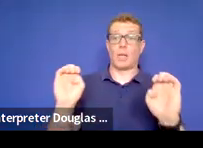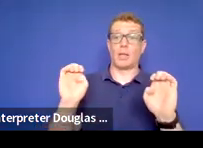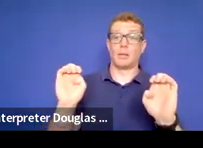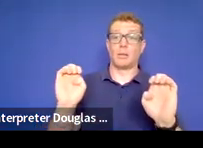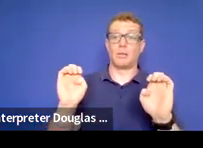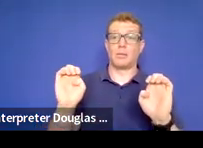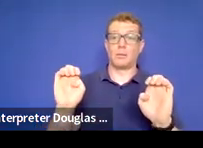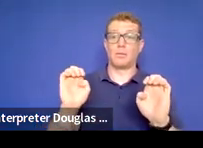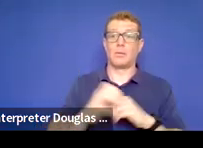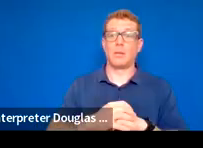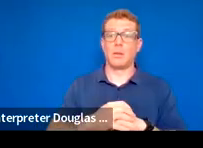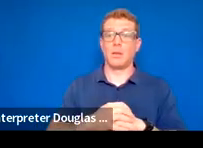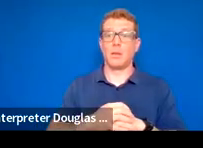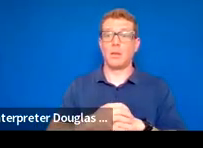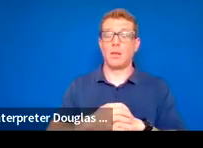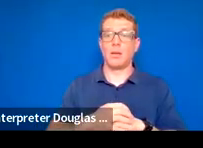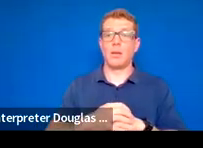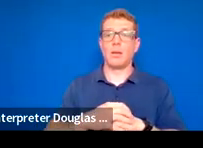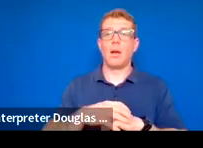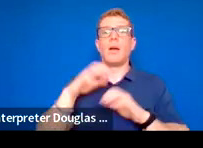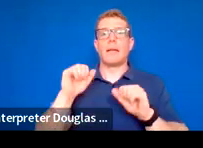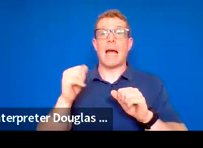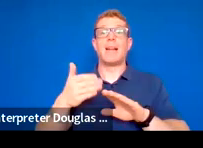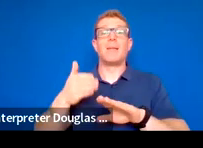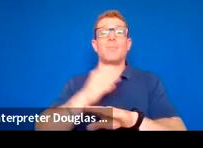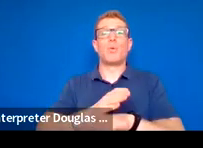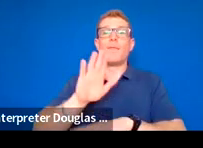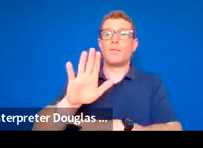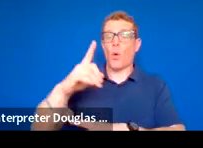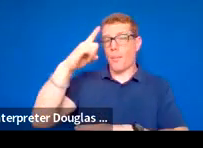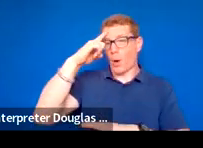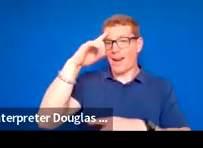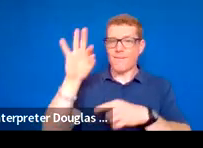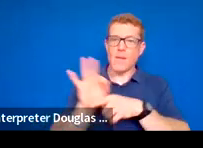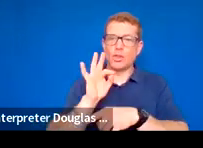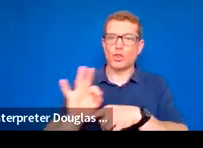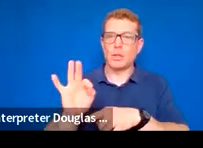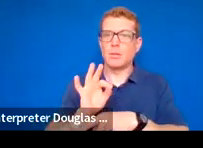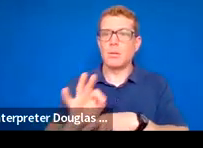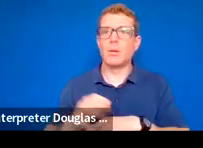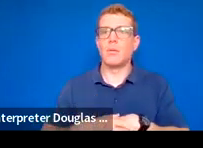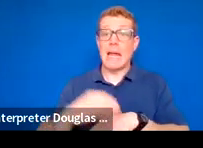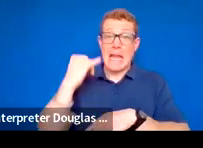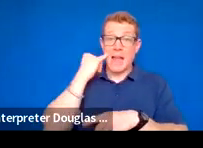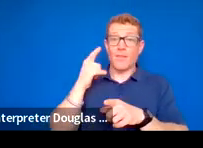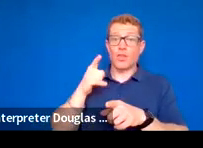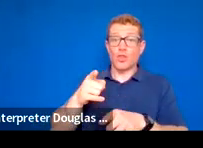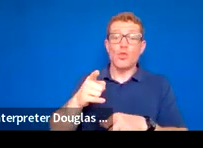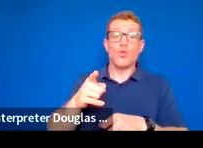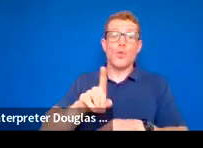It can improve your brain function if you are extremely diligent under a doctor's care.